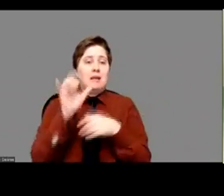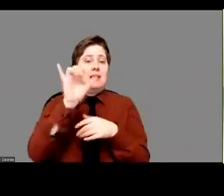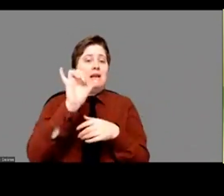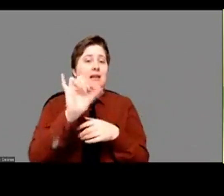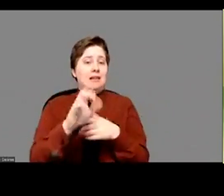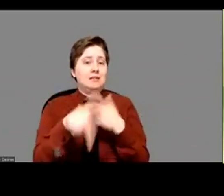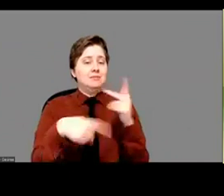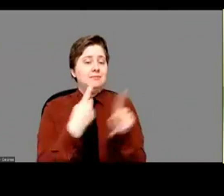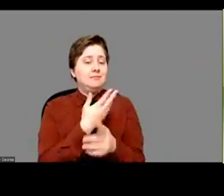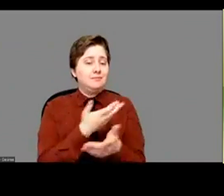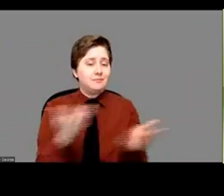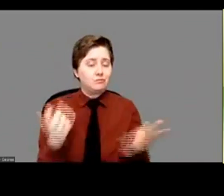that we're thinking about.